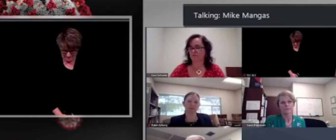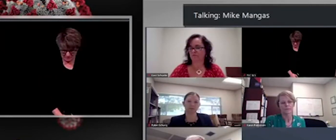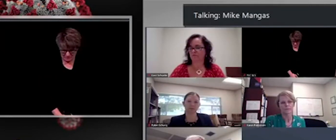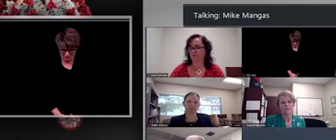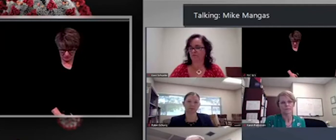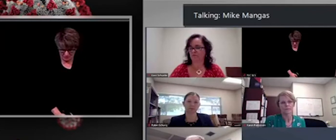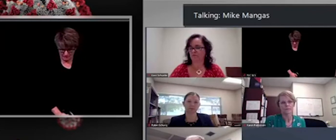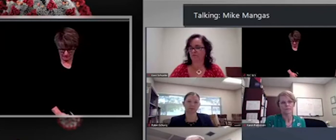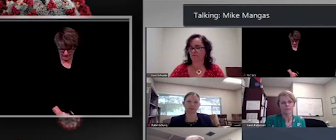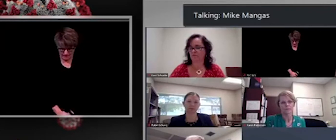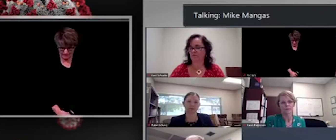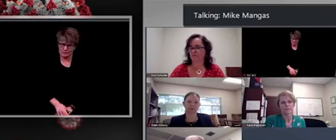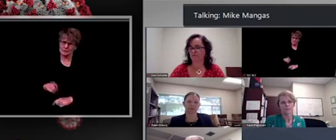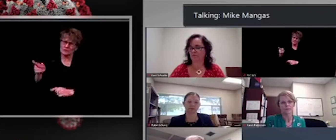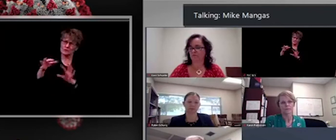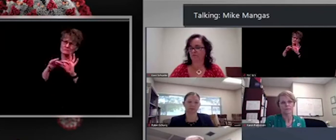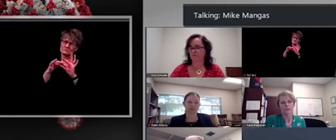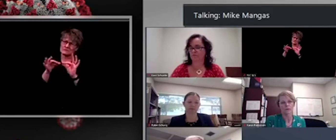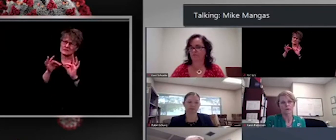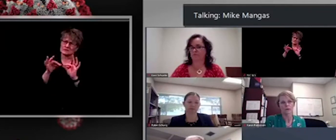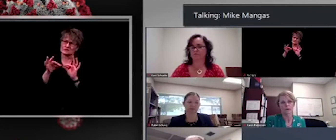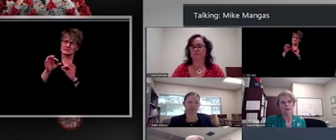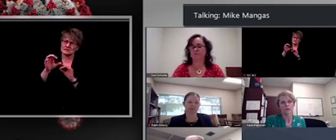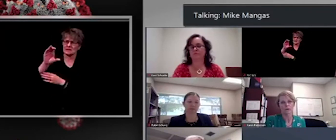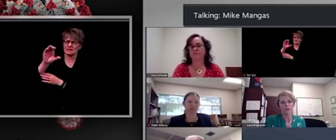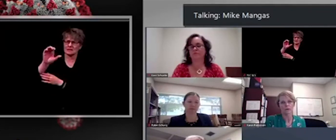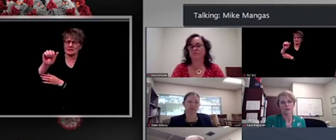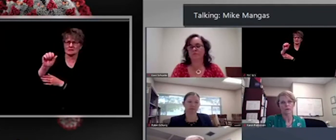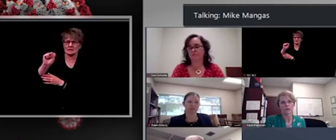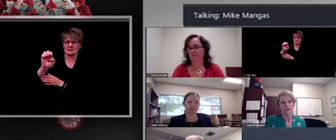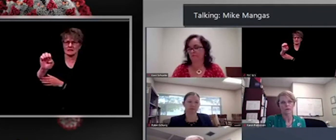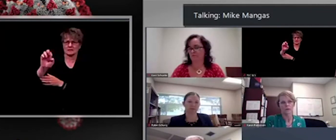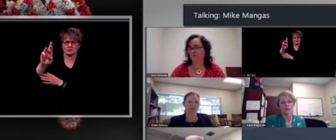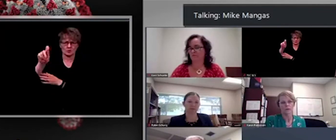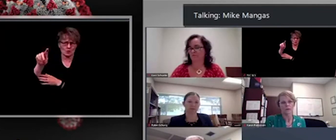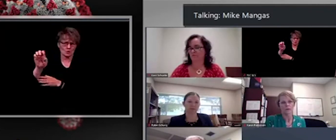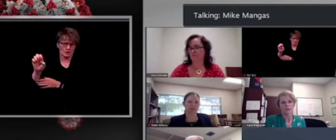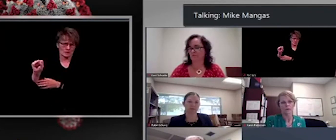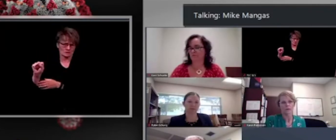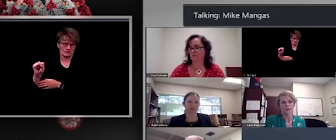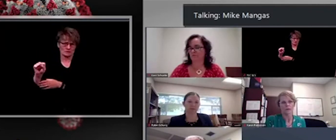or is it all dependent on the number of tests, as far as, "There were 30 cases today, that's